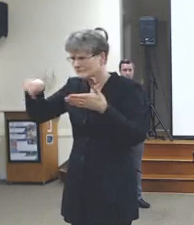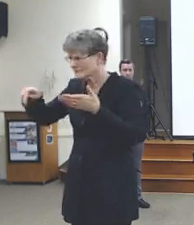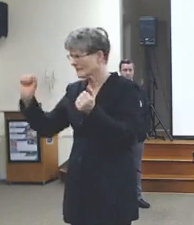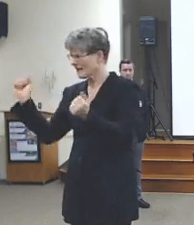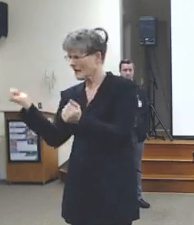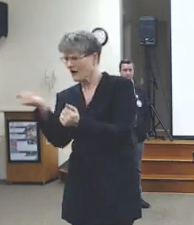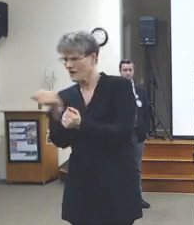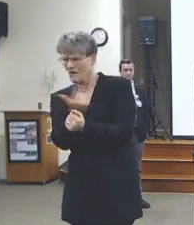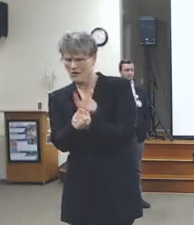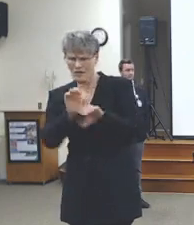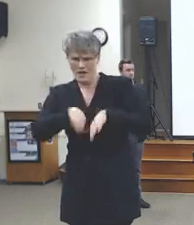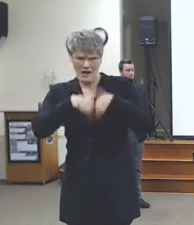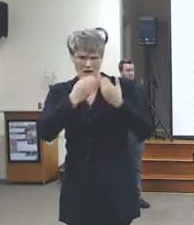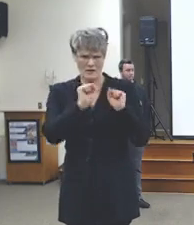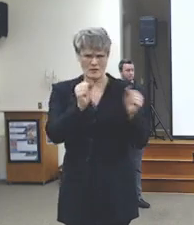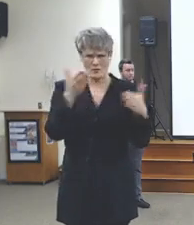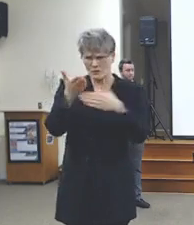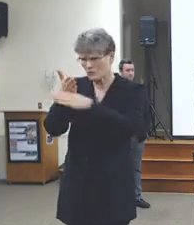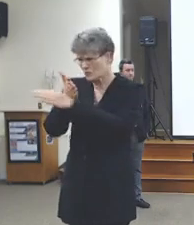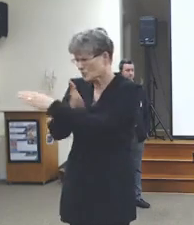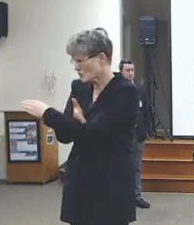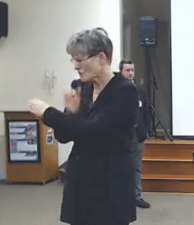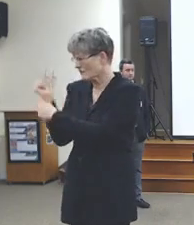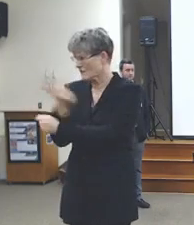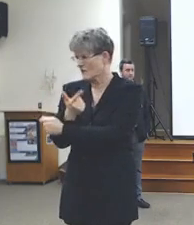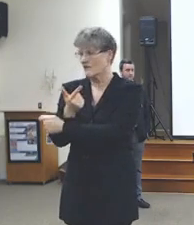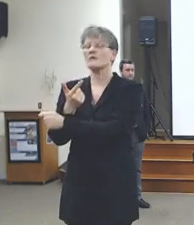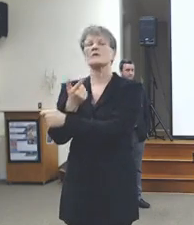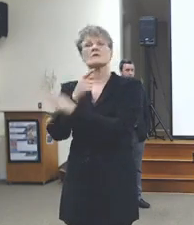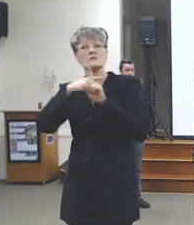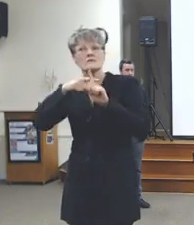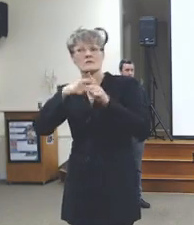a coalition of other emergency preparedness coordinators that we work